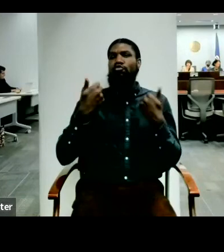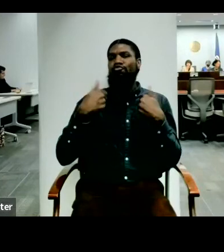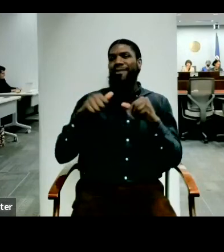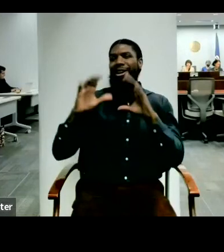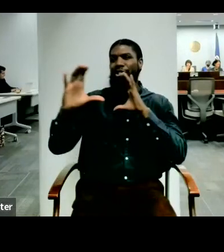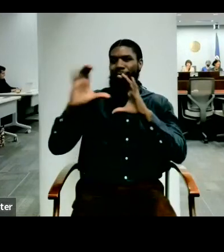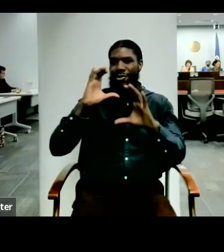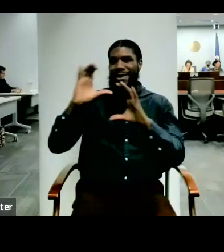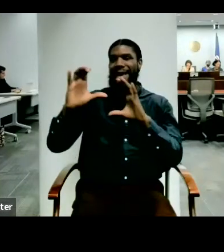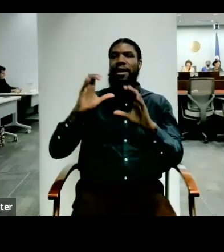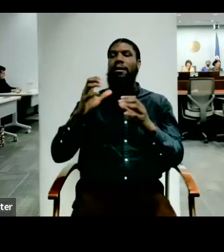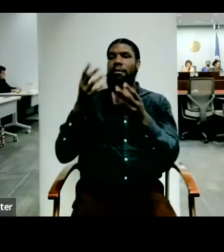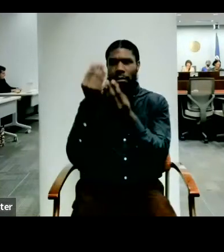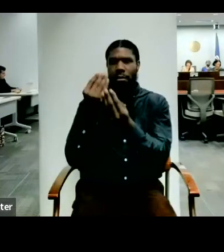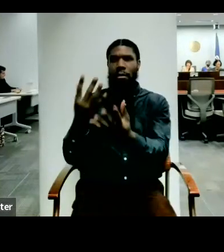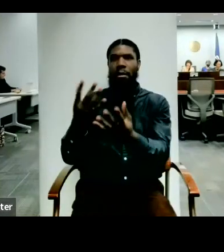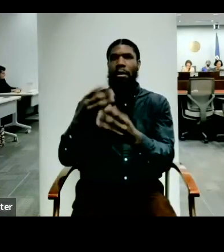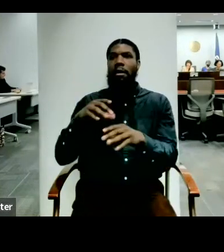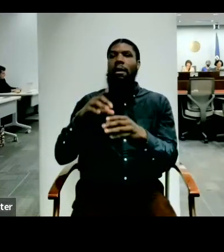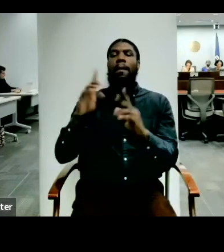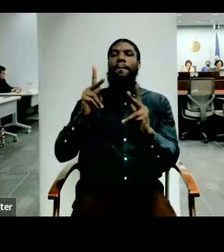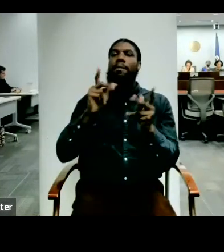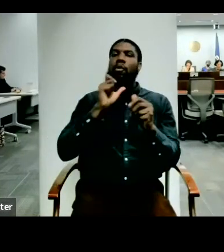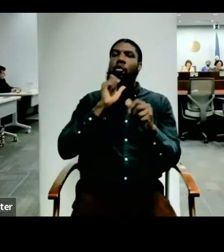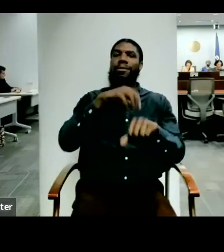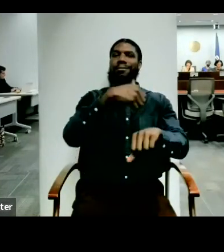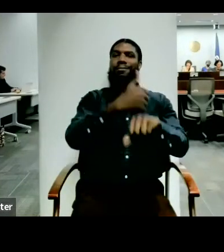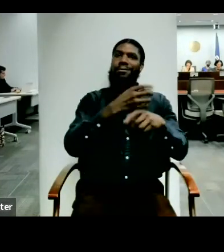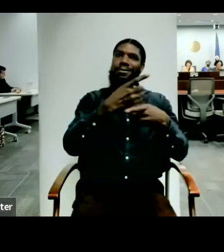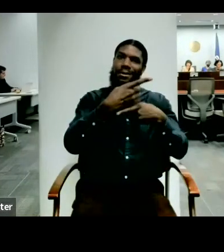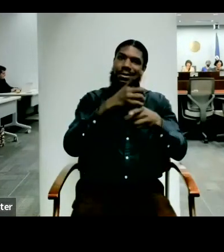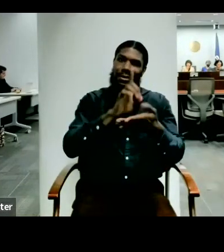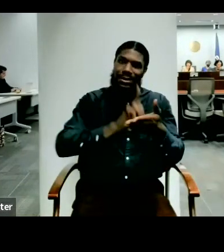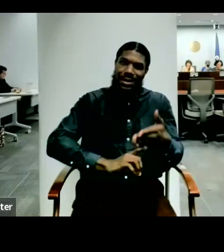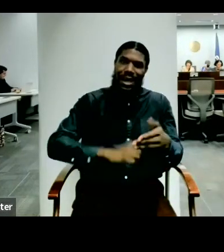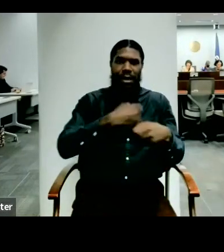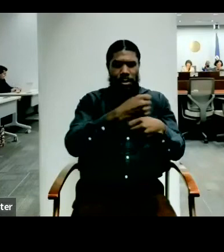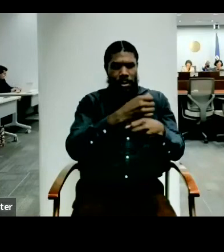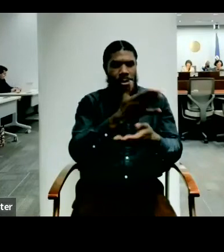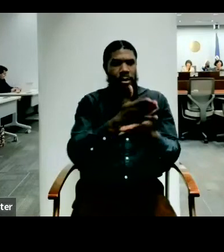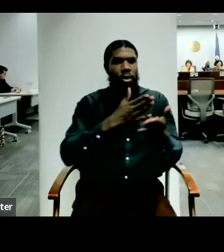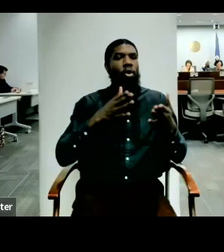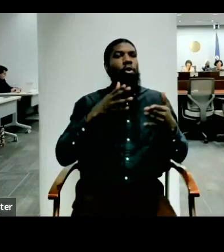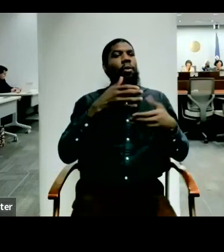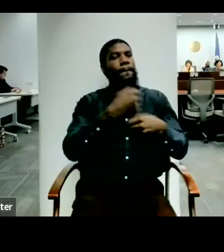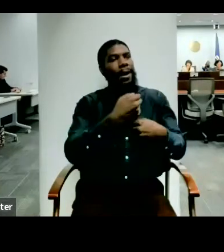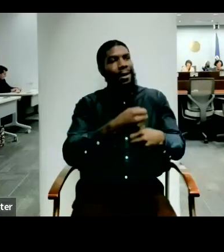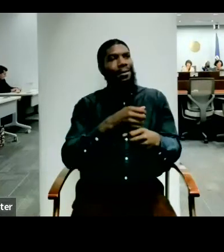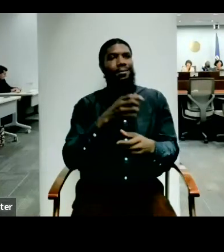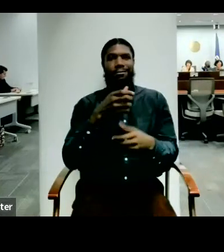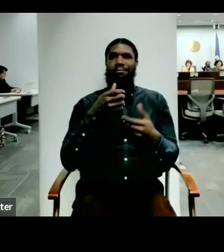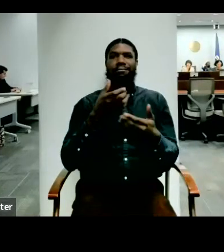was that the designers of some of these products, some of them are really just focused on the technology and all the ways